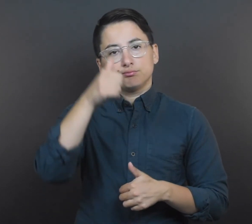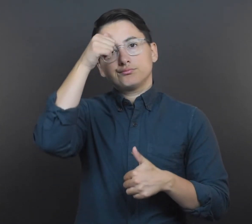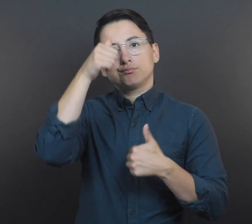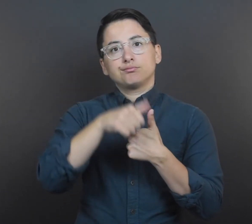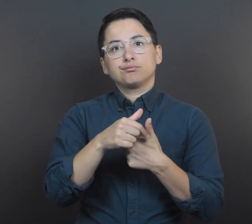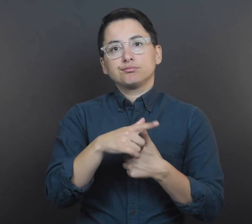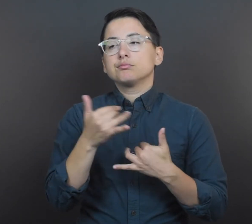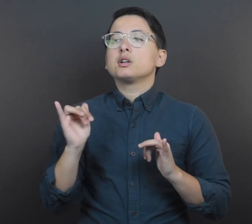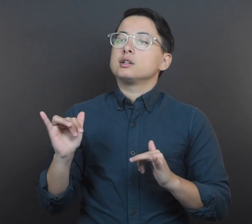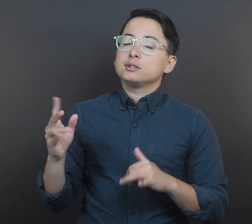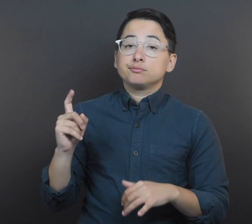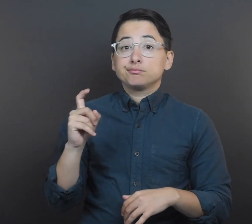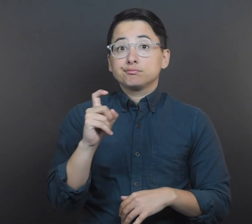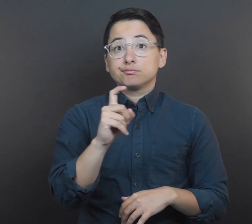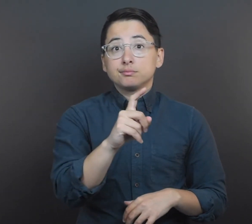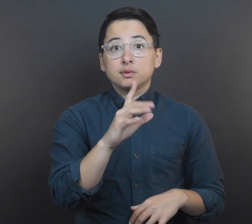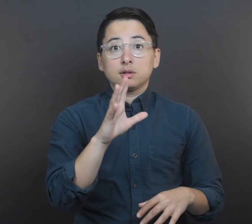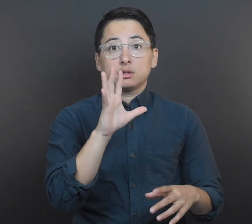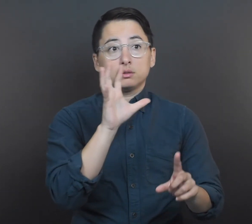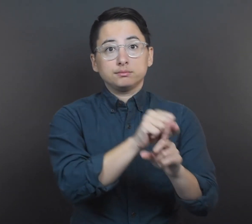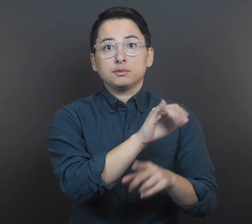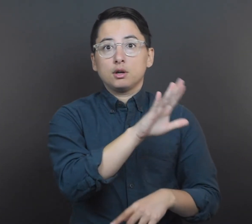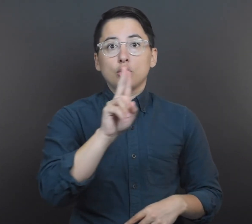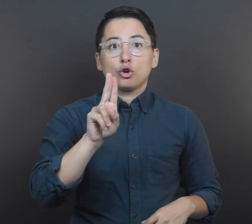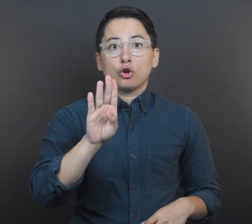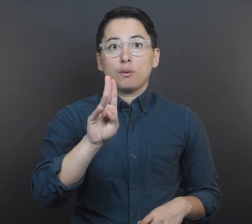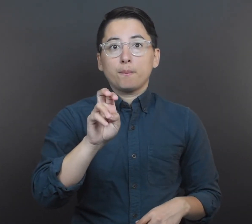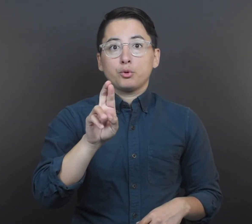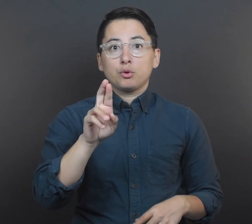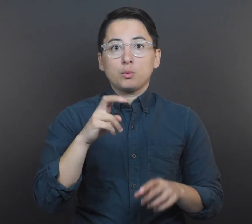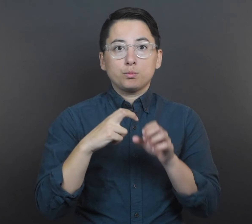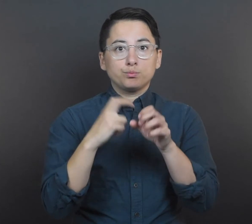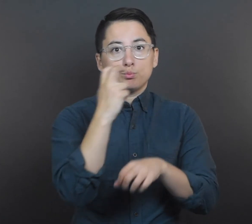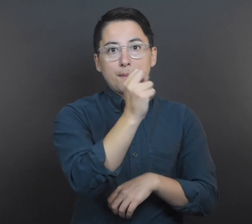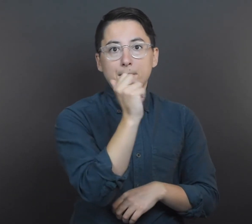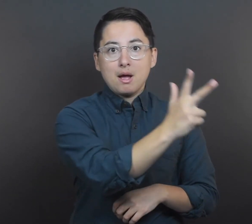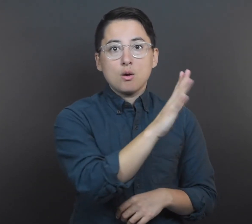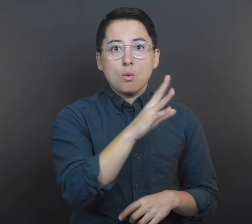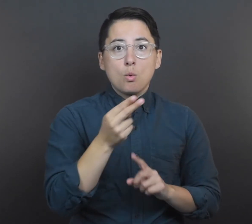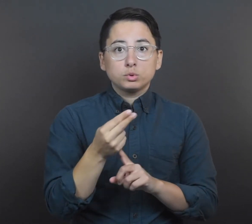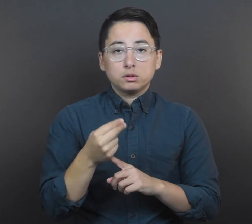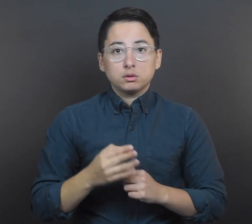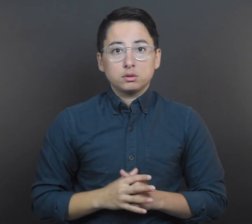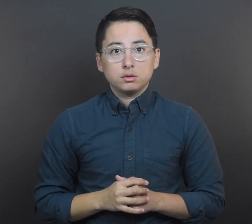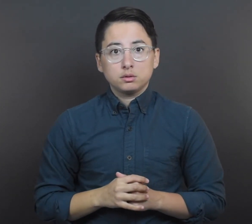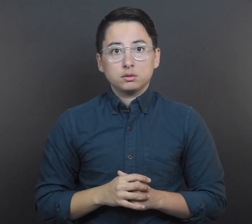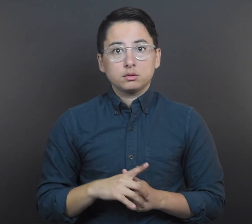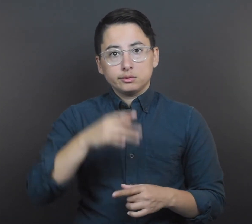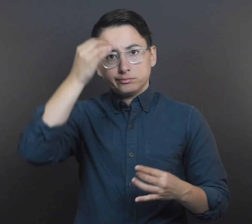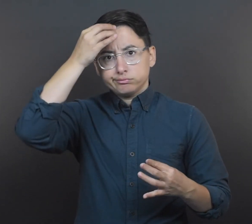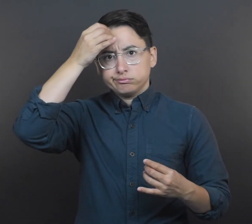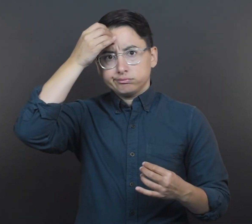I had given everything that I could have—there was no reason for me to feel as though I should have done more,” Mabel says.